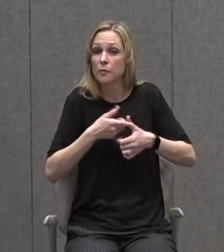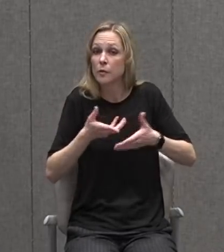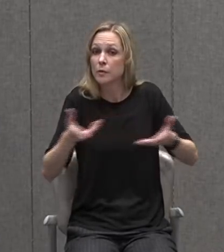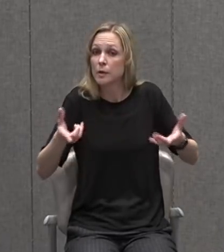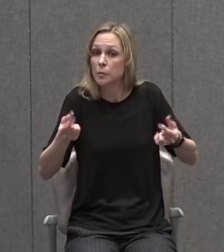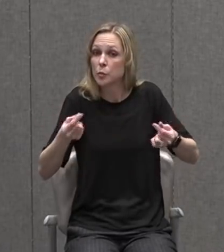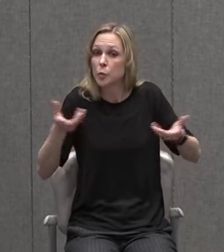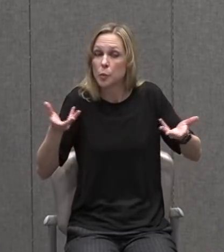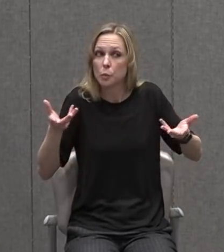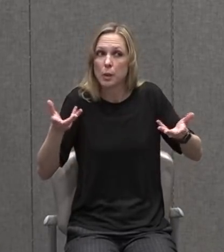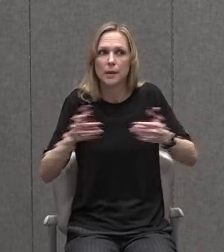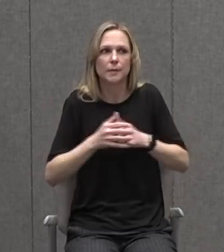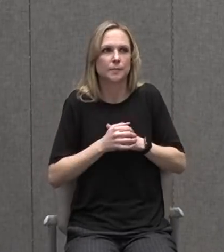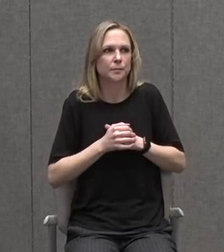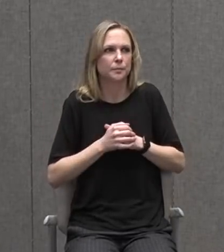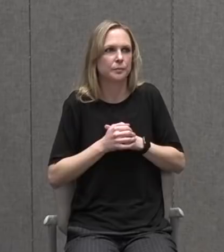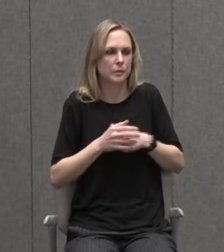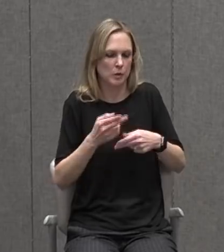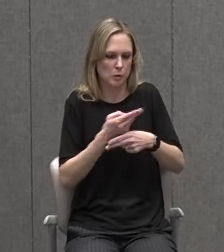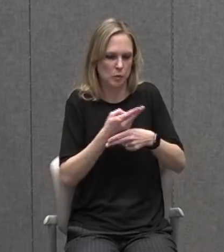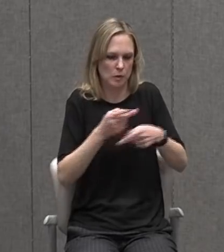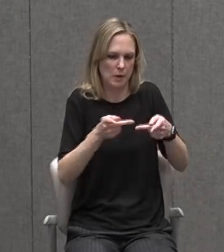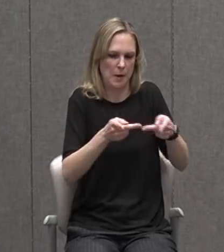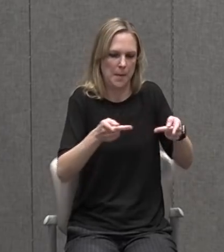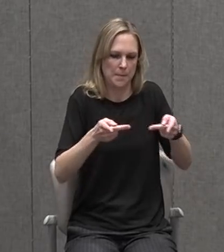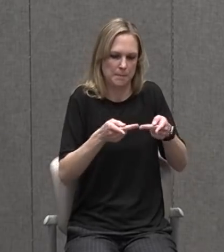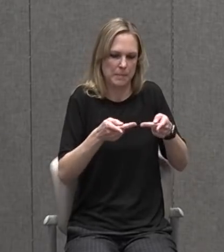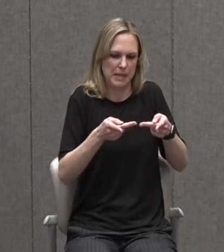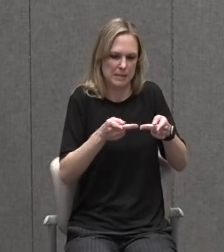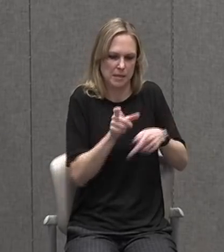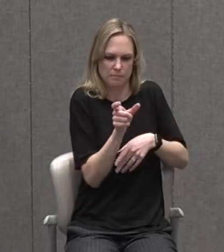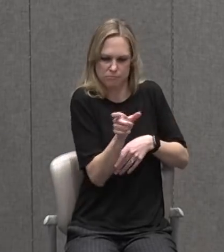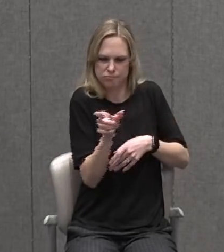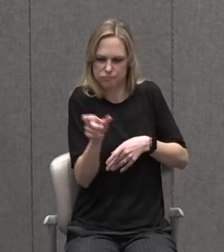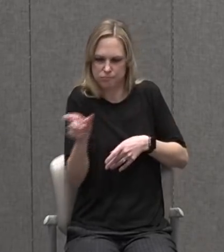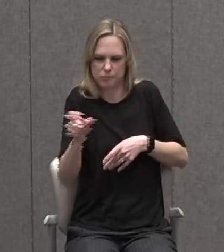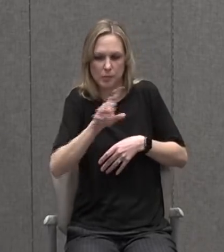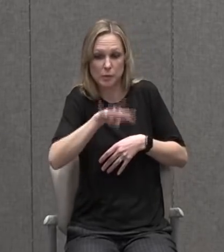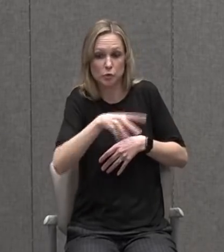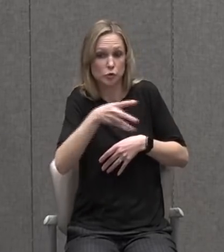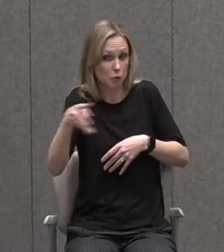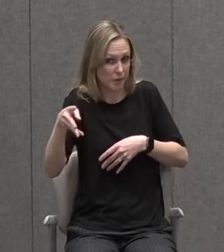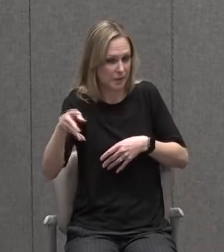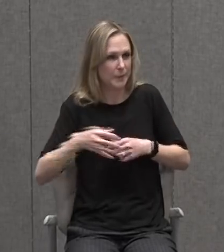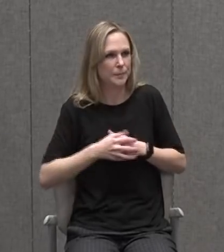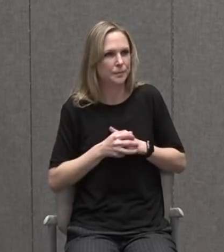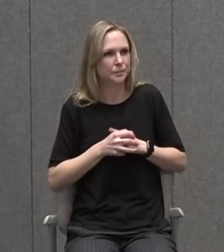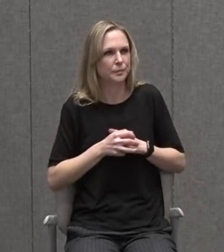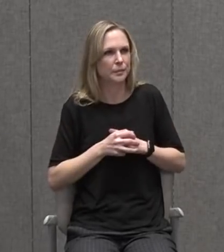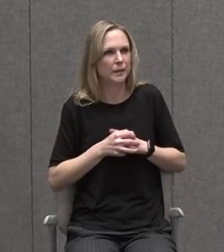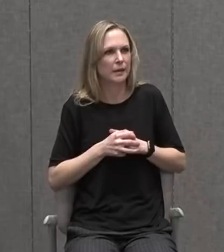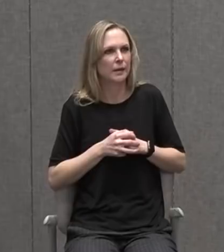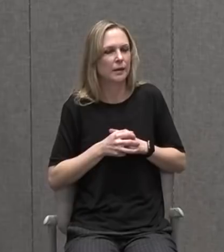we wanna put it into our place value chart. Now you notice I already have a place value chart written